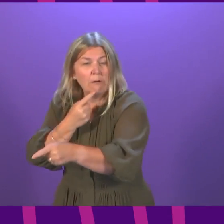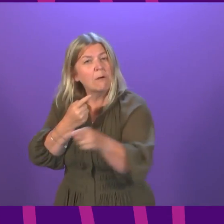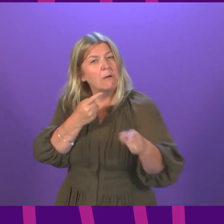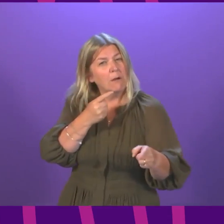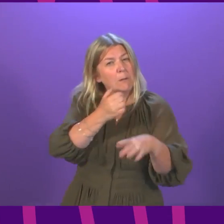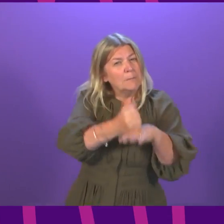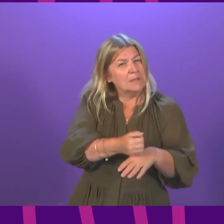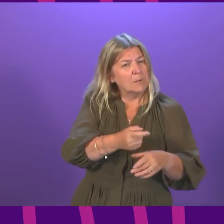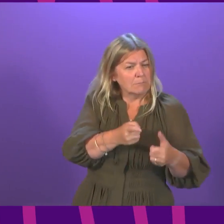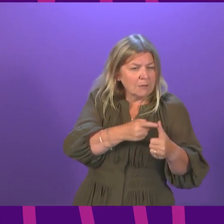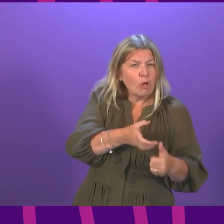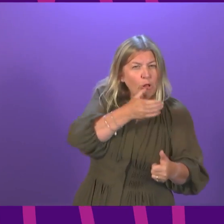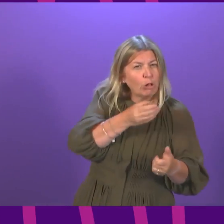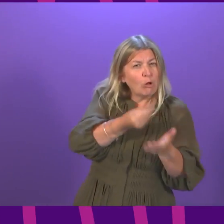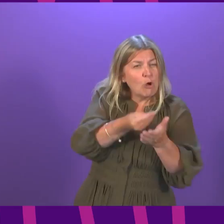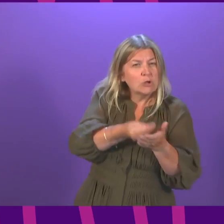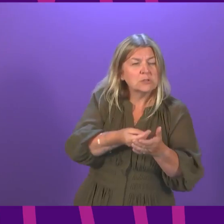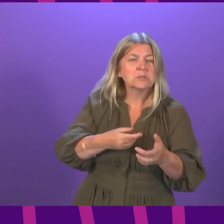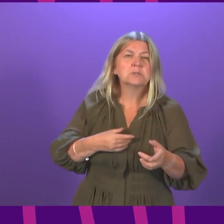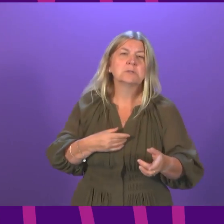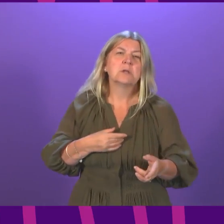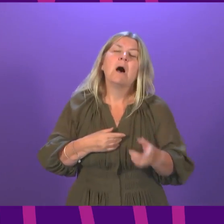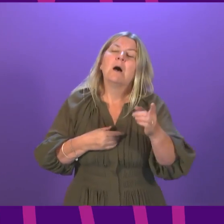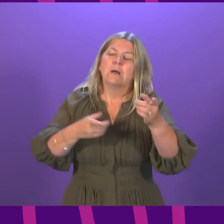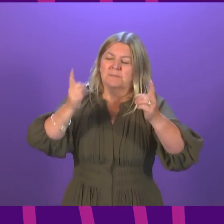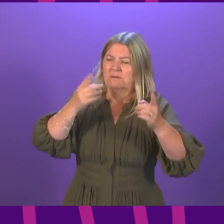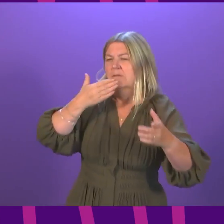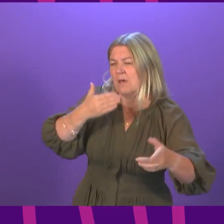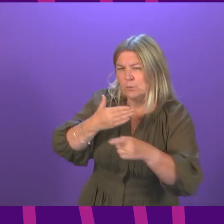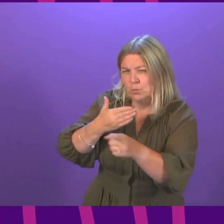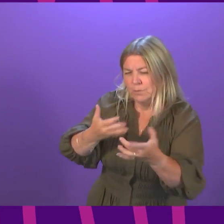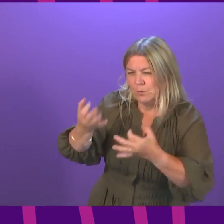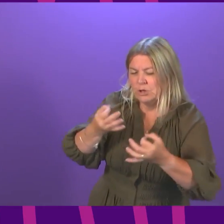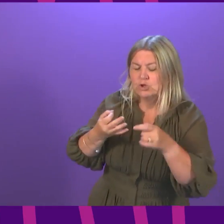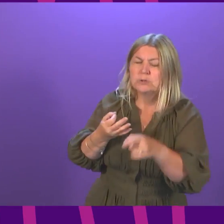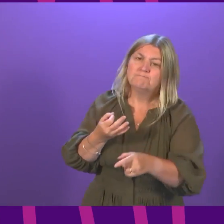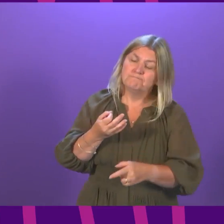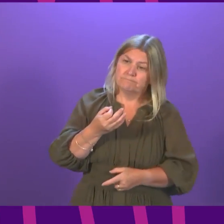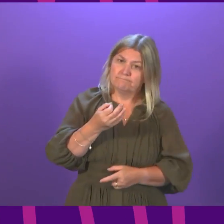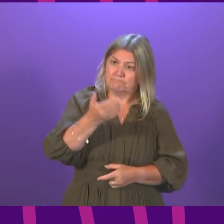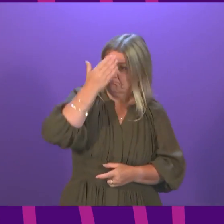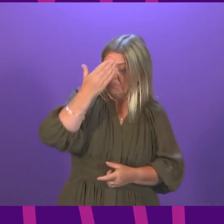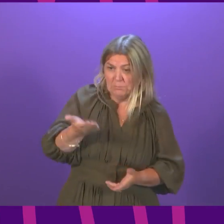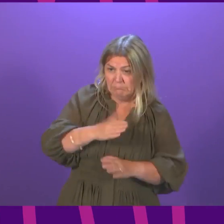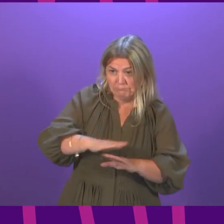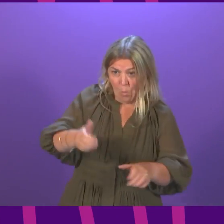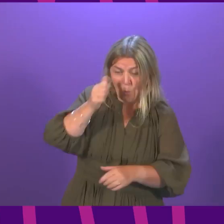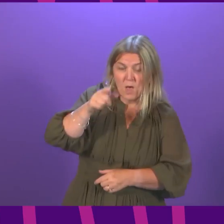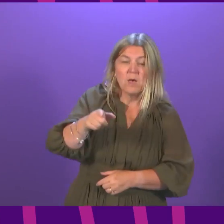Ms Wells might not be aware of this, but there is a regular review of the impact of minimum